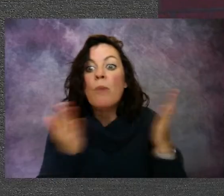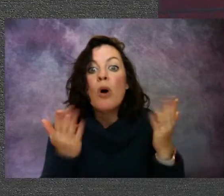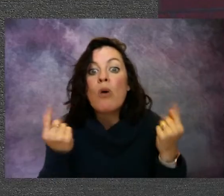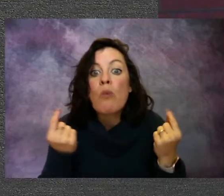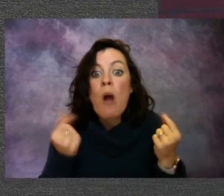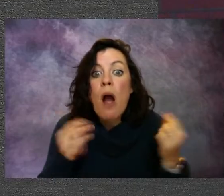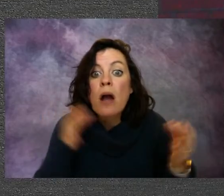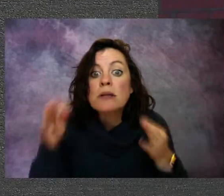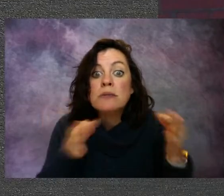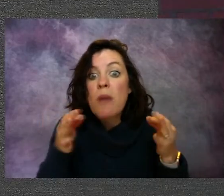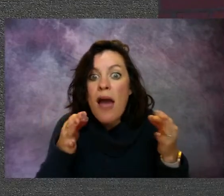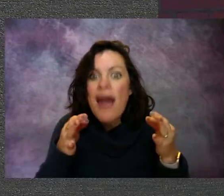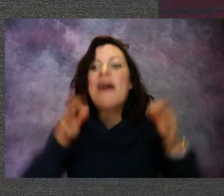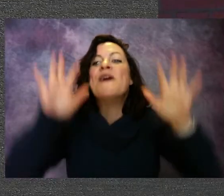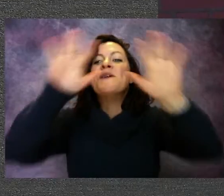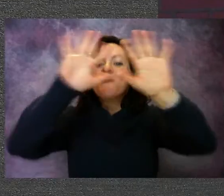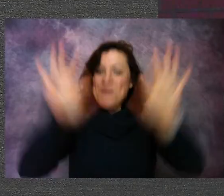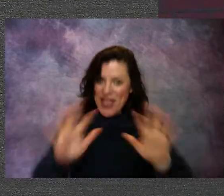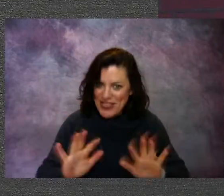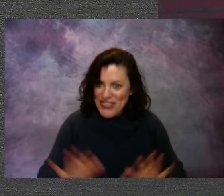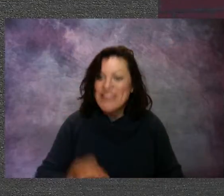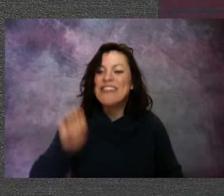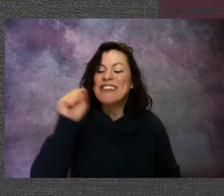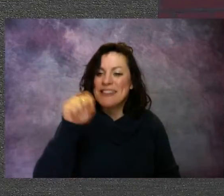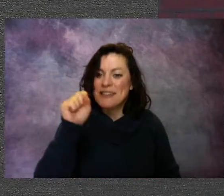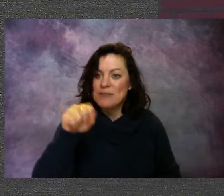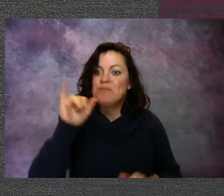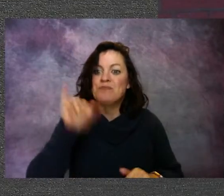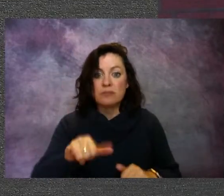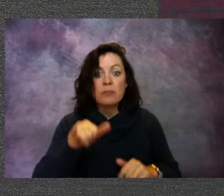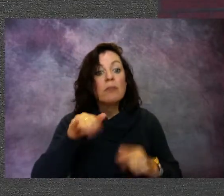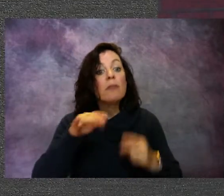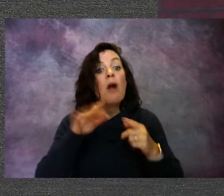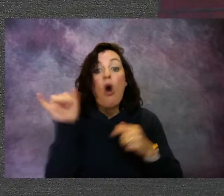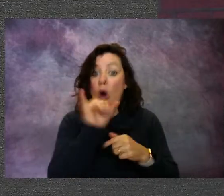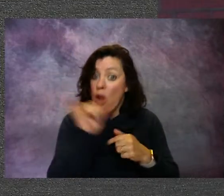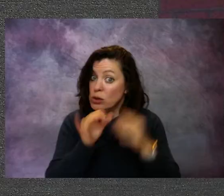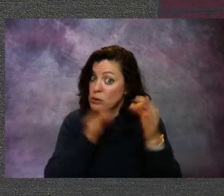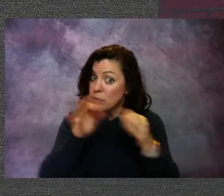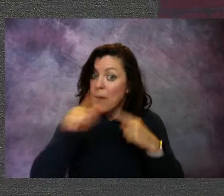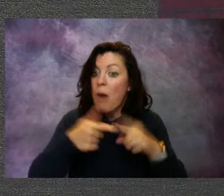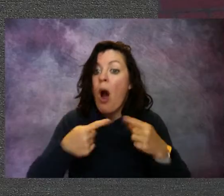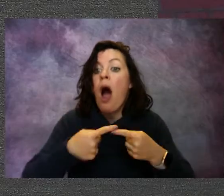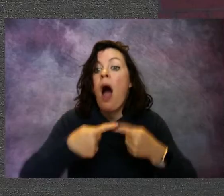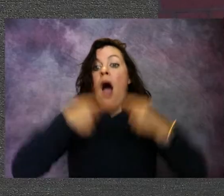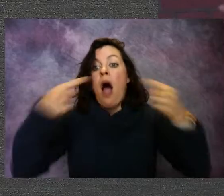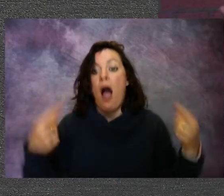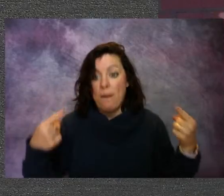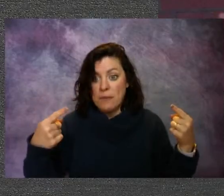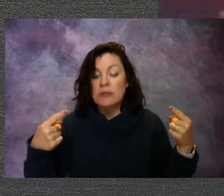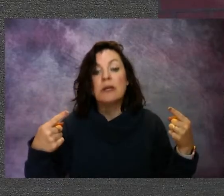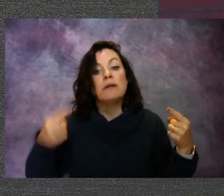because we are focusing on the word opposite, which means two words that go together, but mean different things.